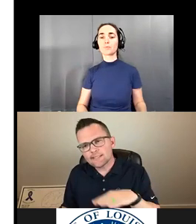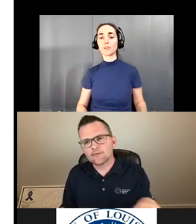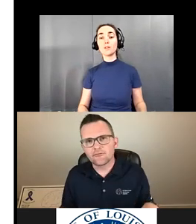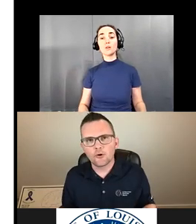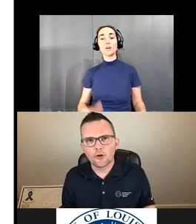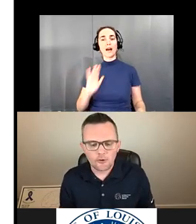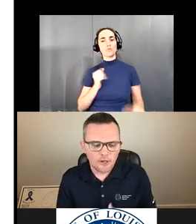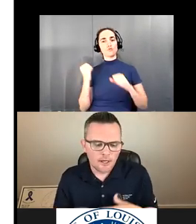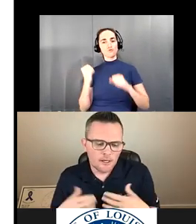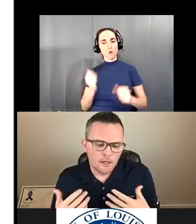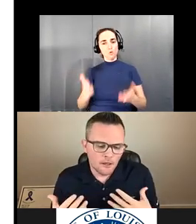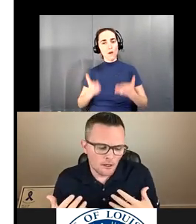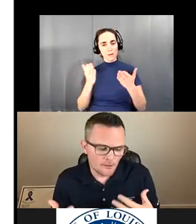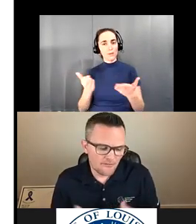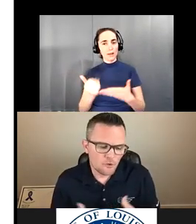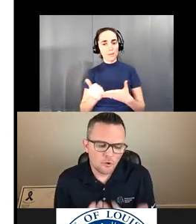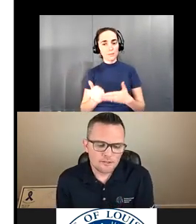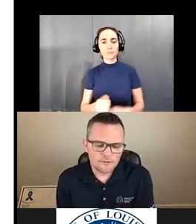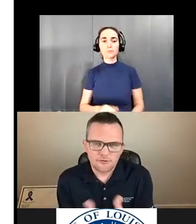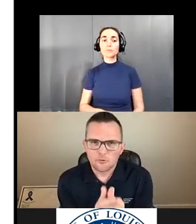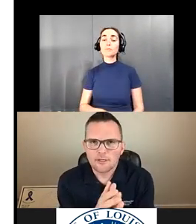recent photo. 15:47:08 If you want to fill one of these